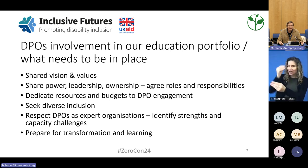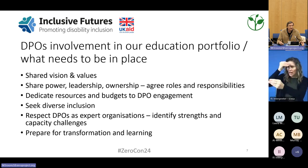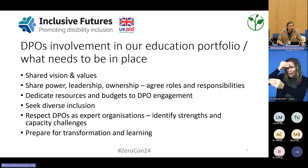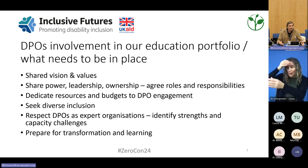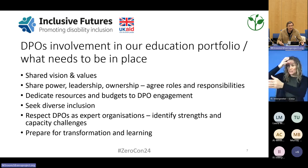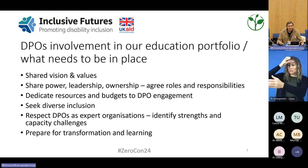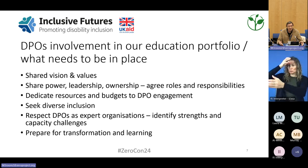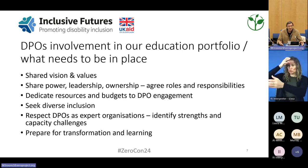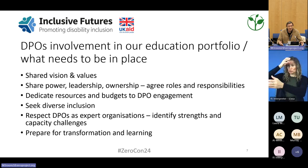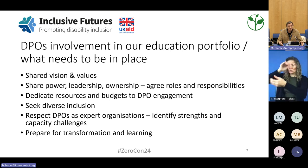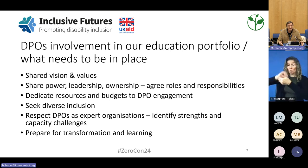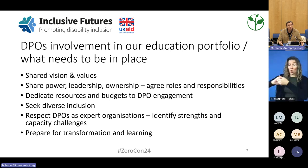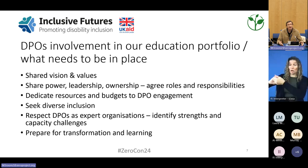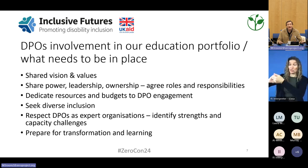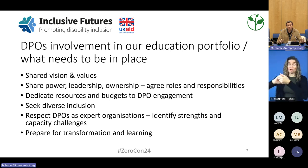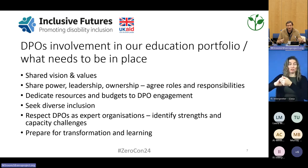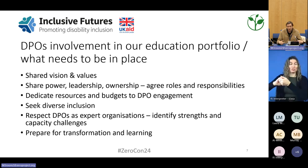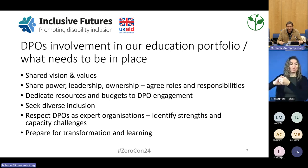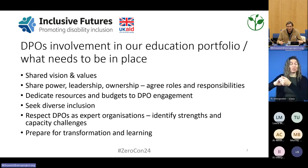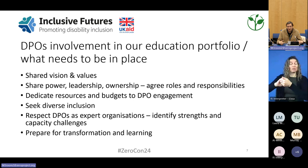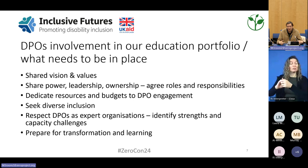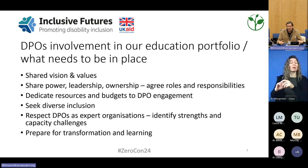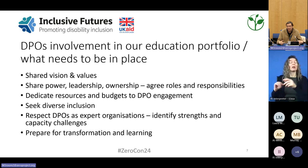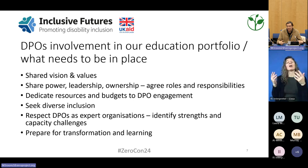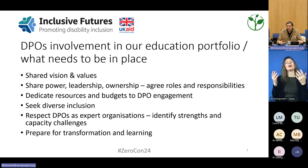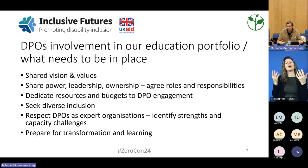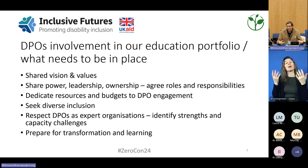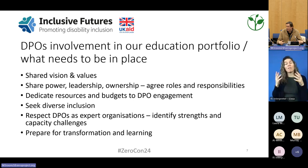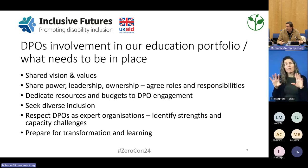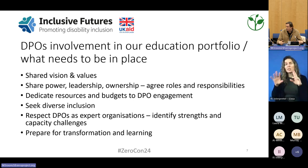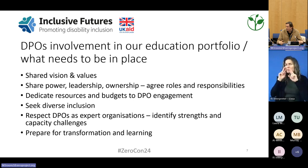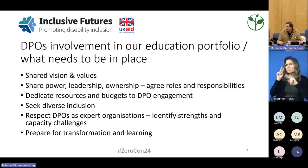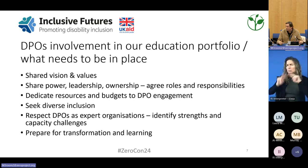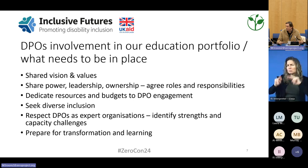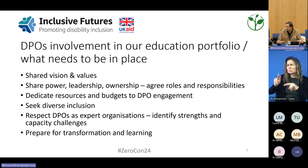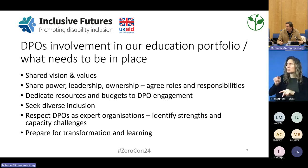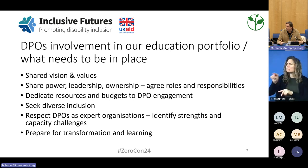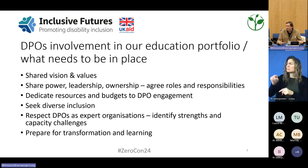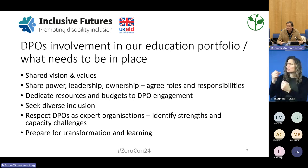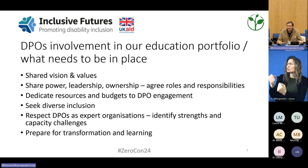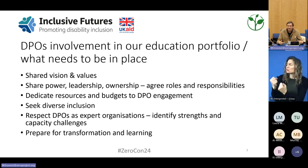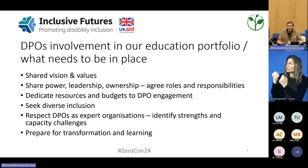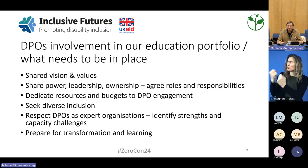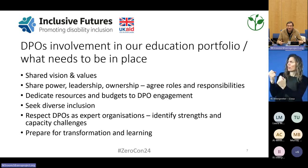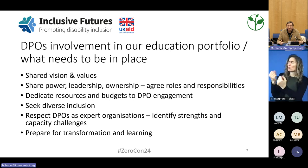There are strengths and weaknesses, and we have strengths and weaknesses in the area,